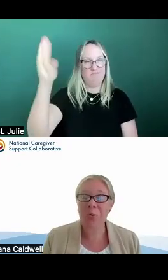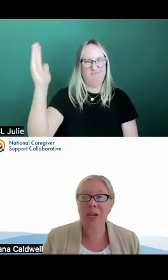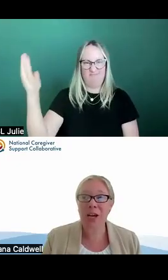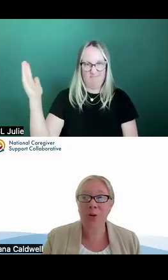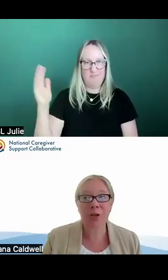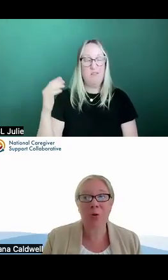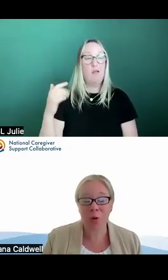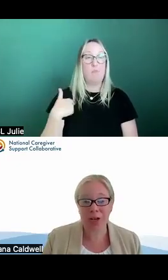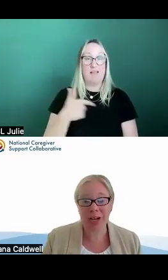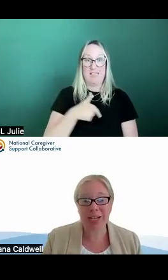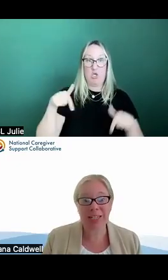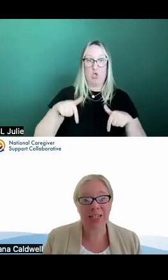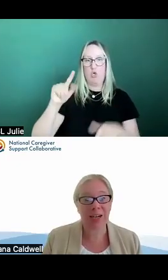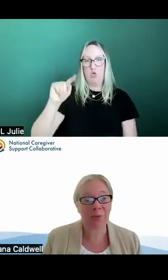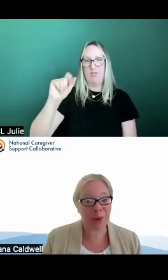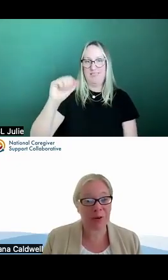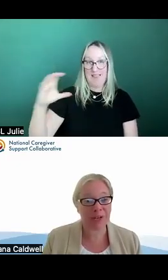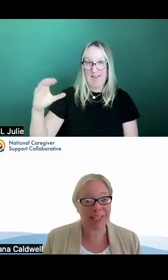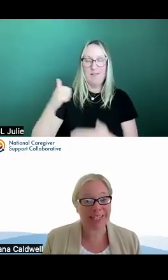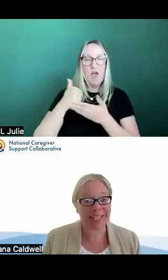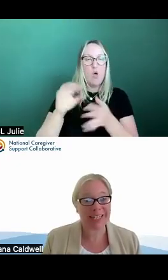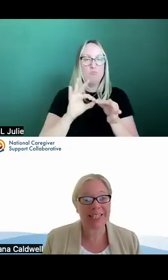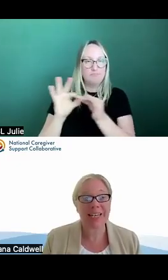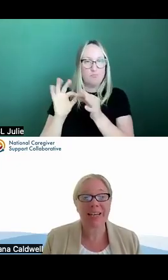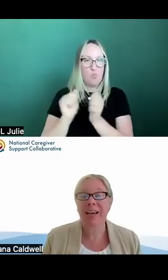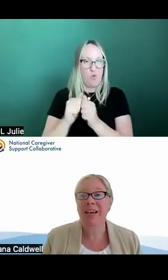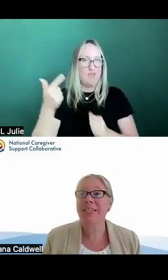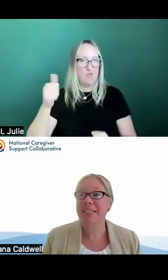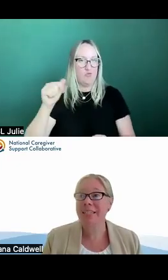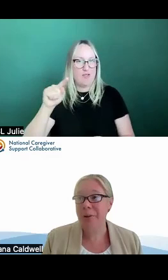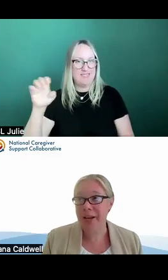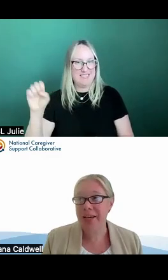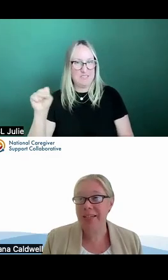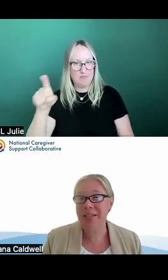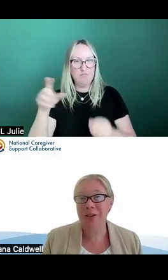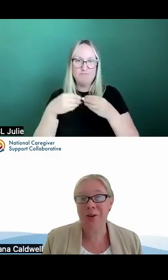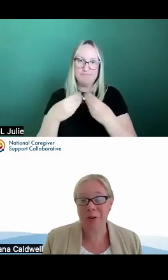we help to coordinate with the grantees and disseminate the